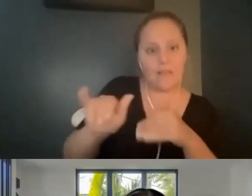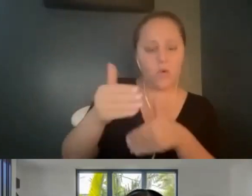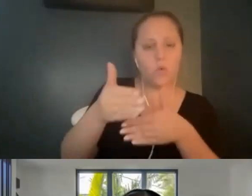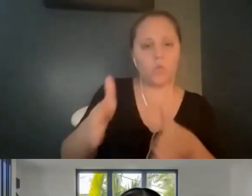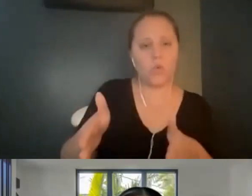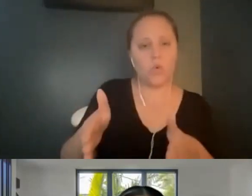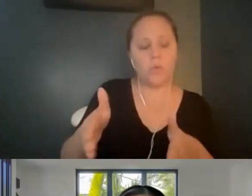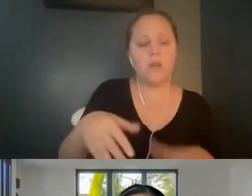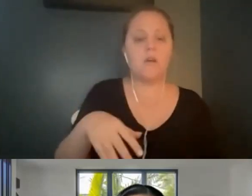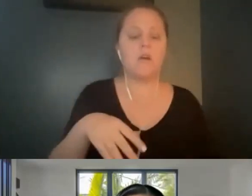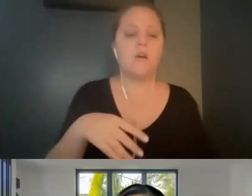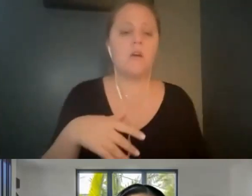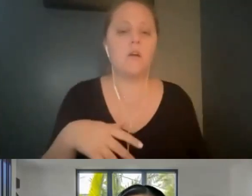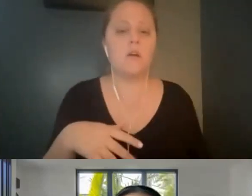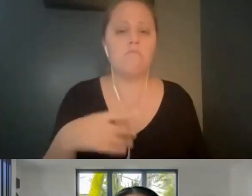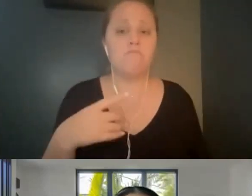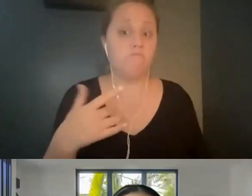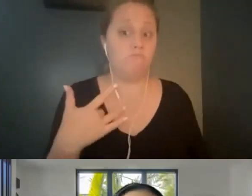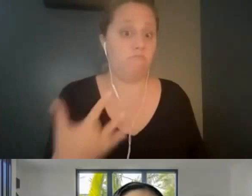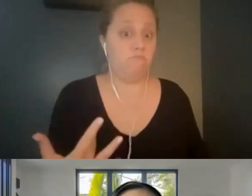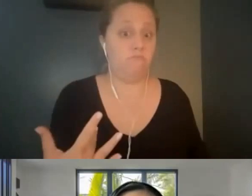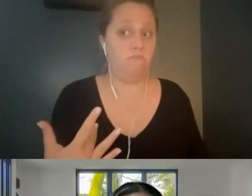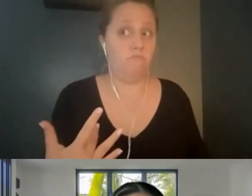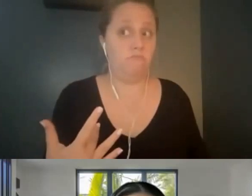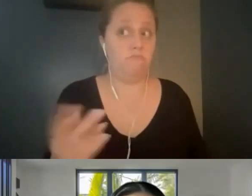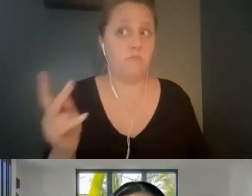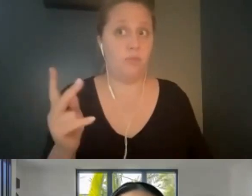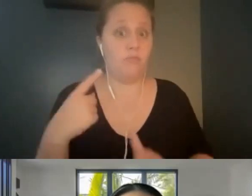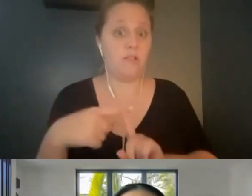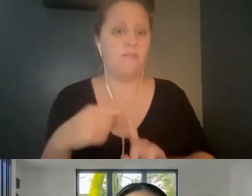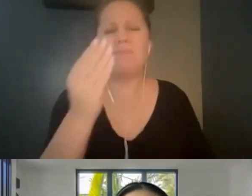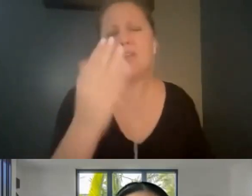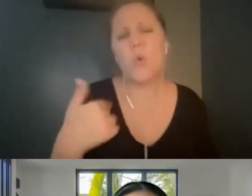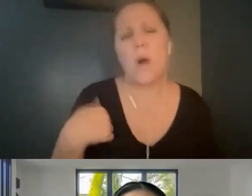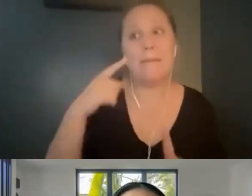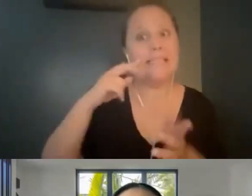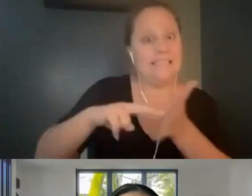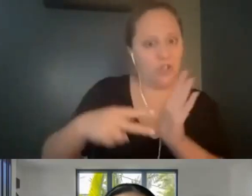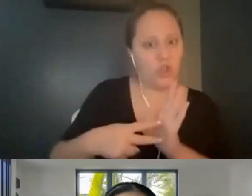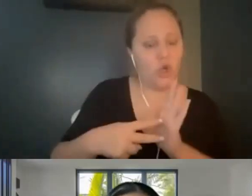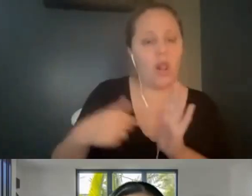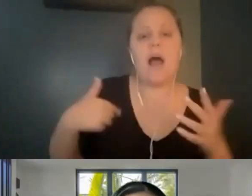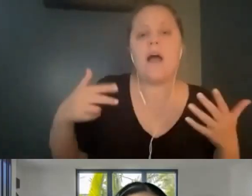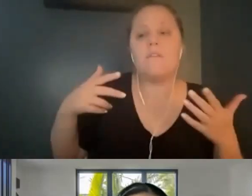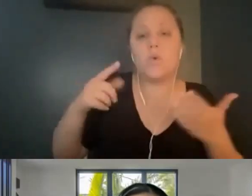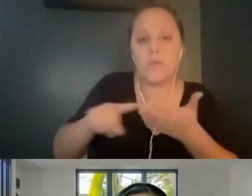I've always encountered, but I'm also kind of intentional too. Like I do my research when I'm looking for a job.